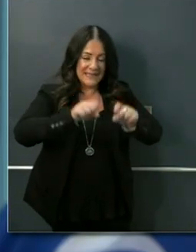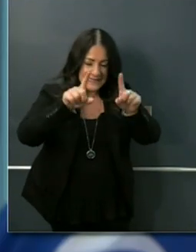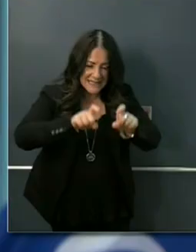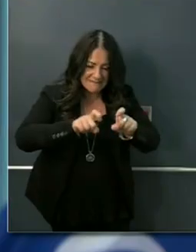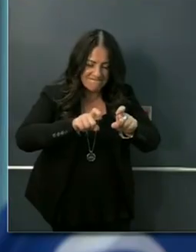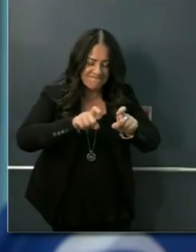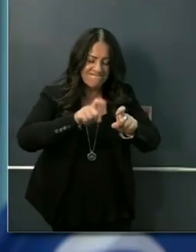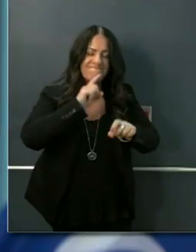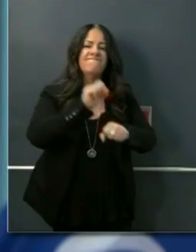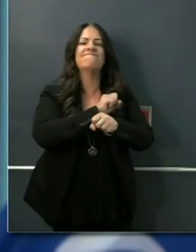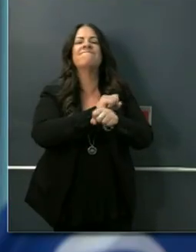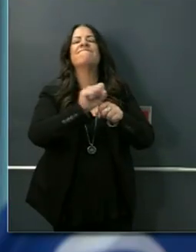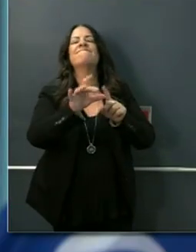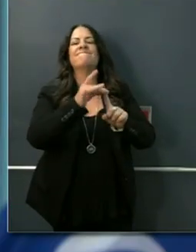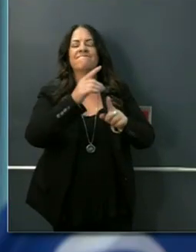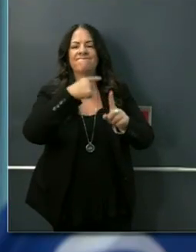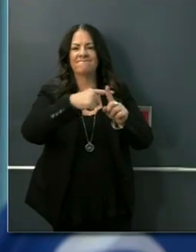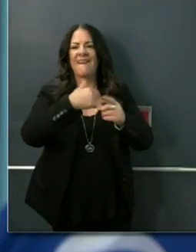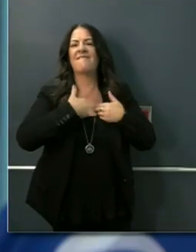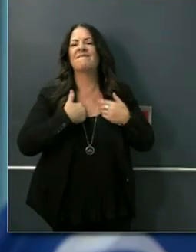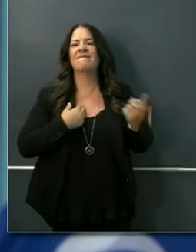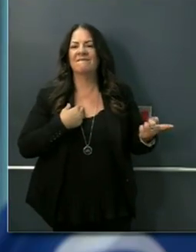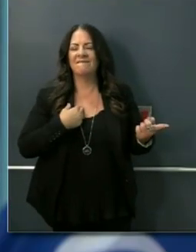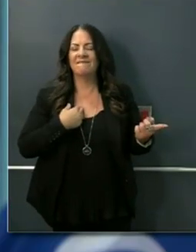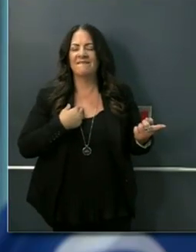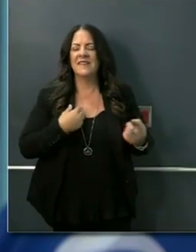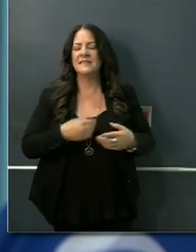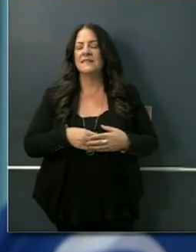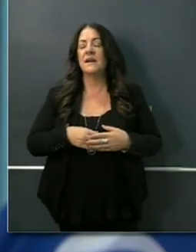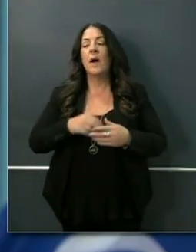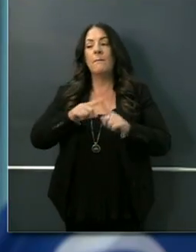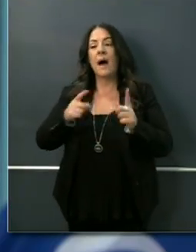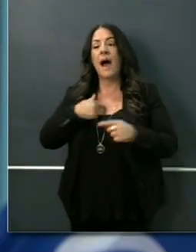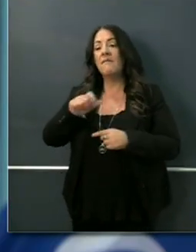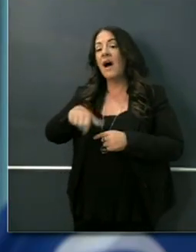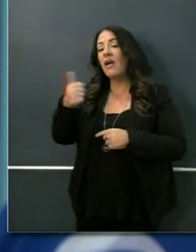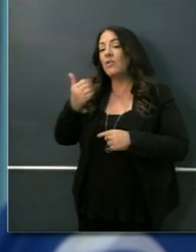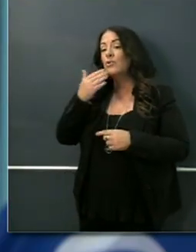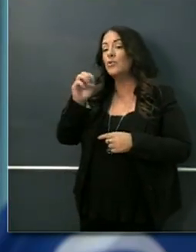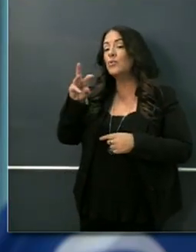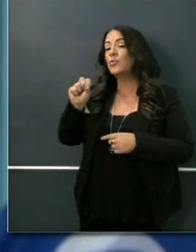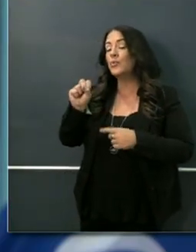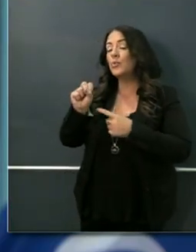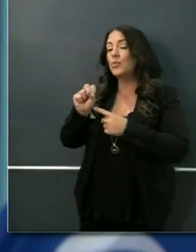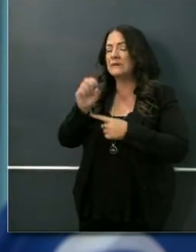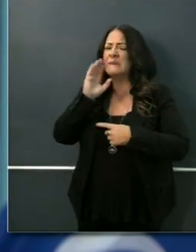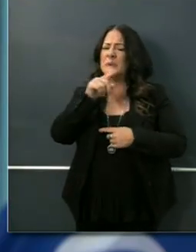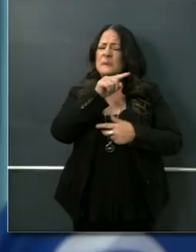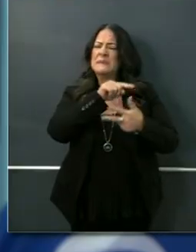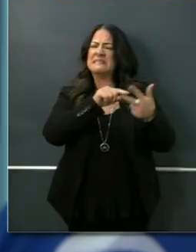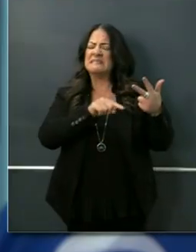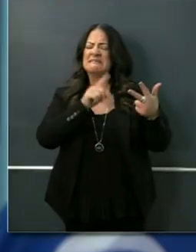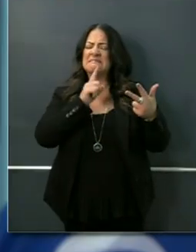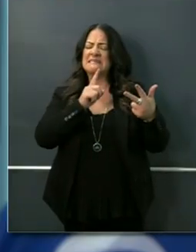WE SAW 5.6% INCREASE IN THE TOTAL NUMBER OF PEOPLE TESTED POSITIVE IN THE STATE OF CALIFORNIA.